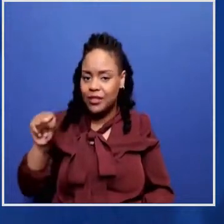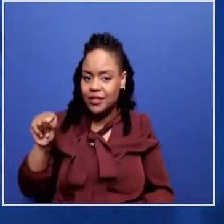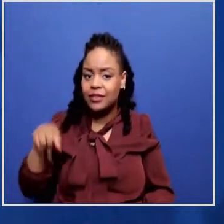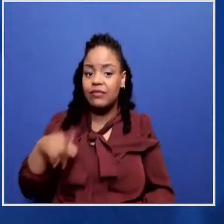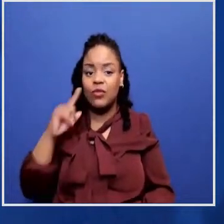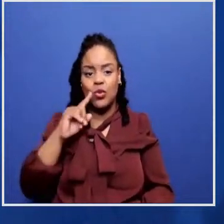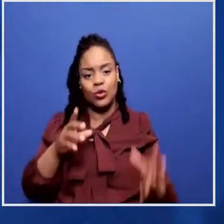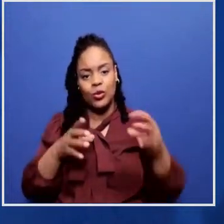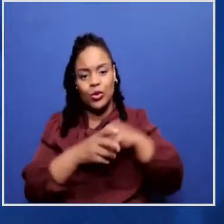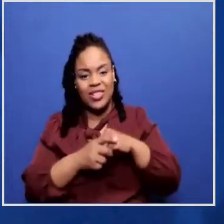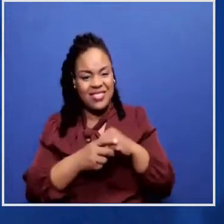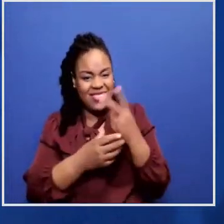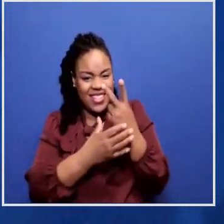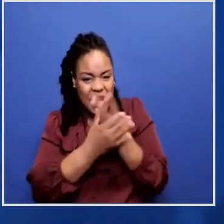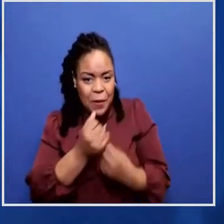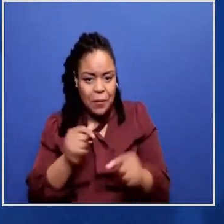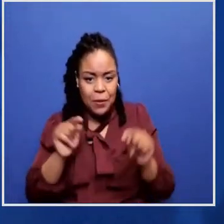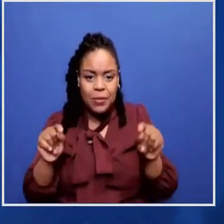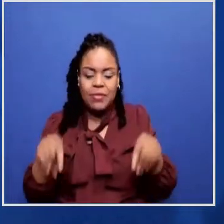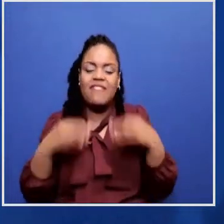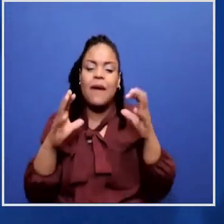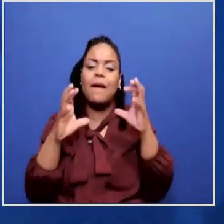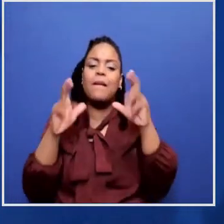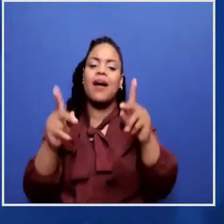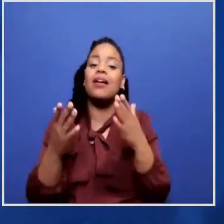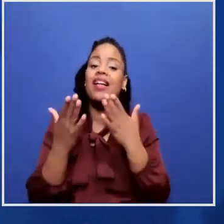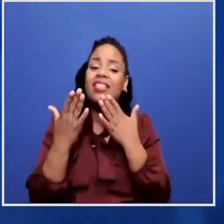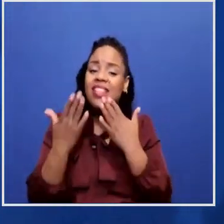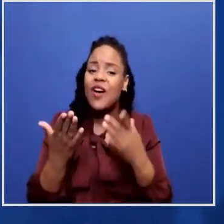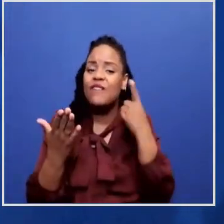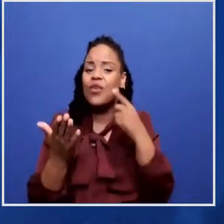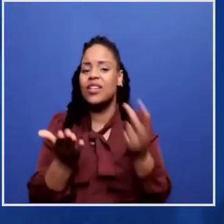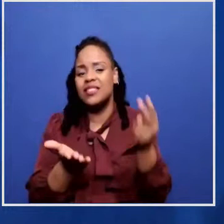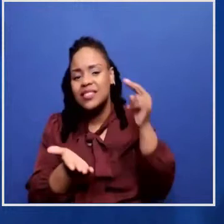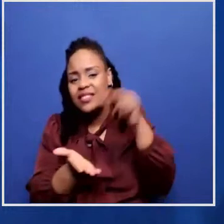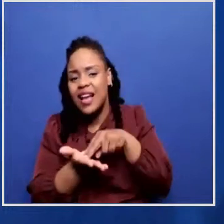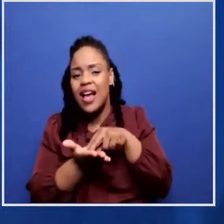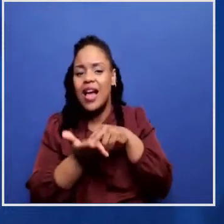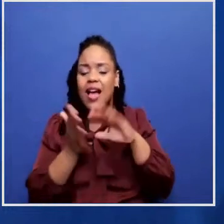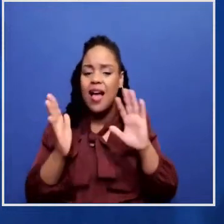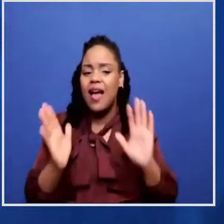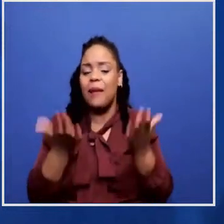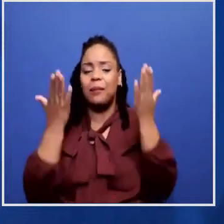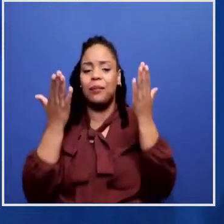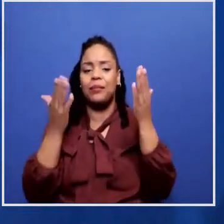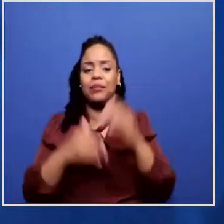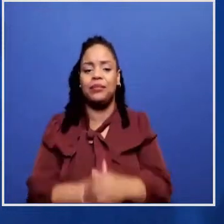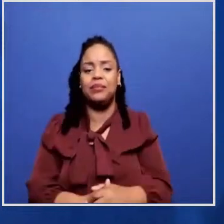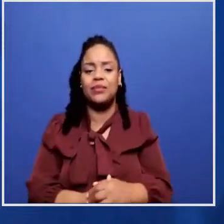HARRIS, BY GETTING OUT THERE AND GETTING BACK TODAY.